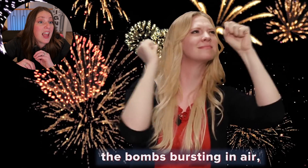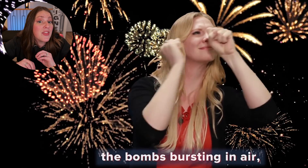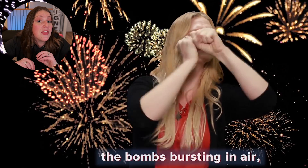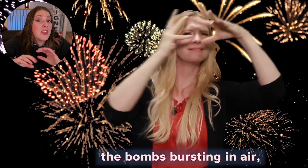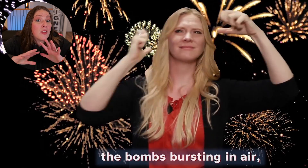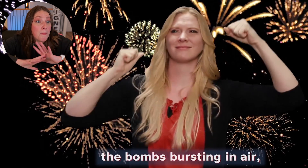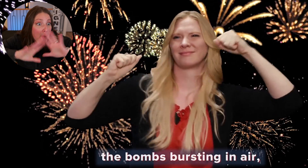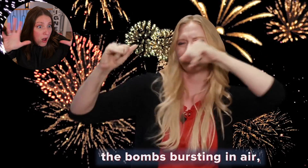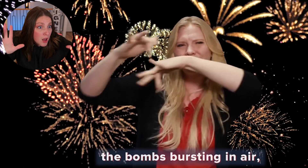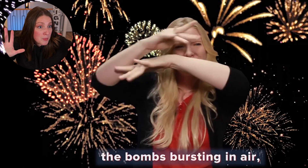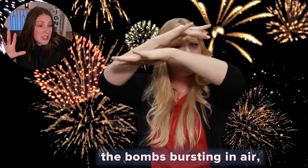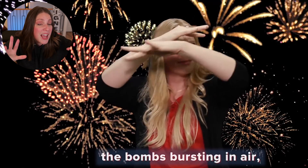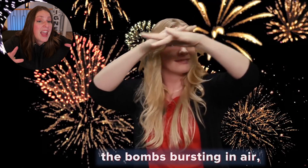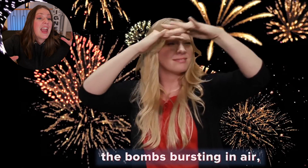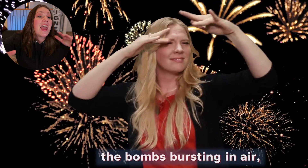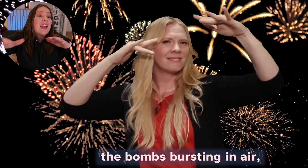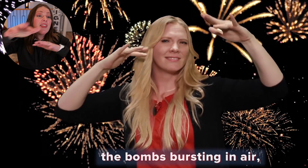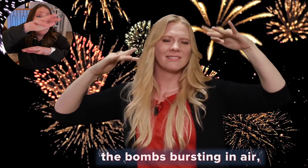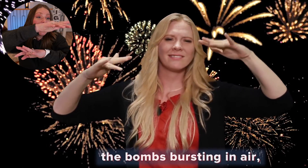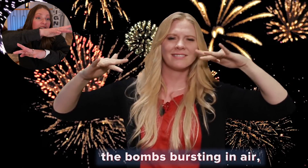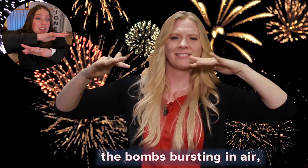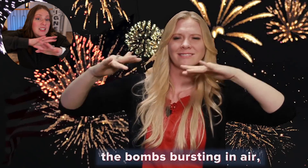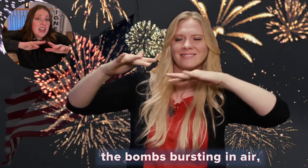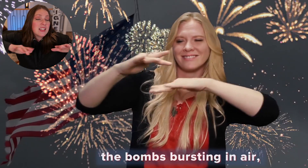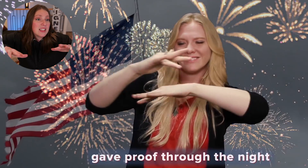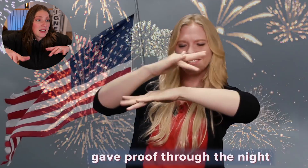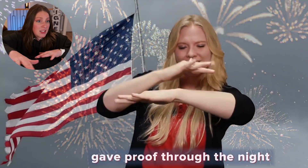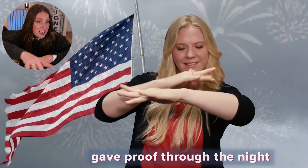and then the bombs and then the dust settling.